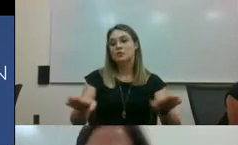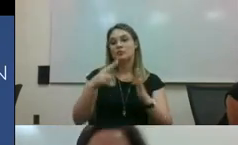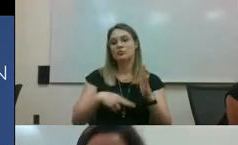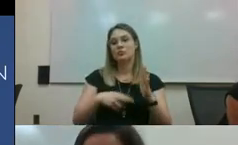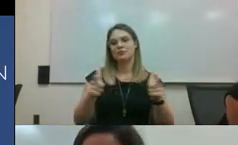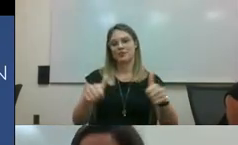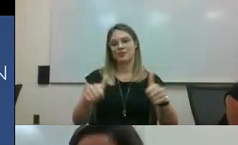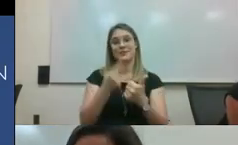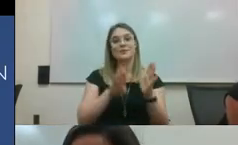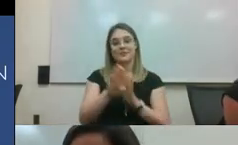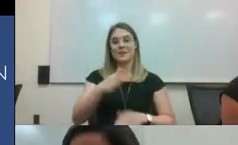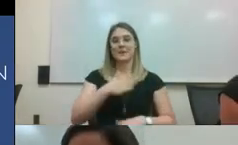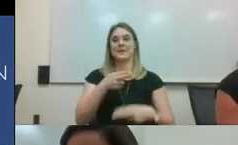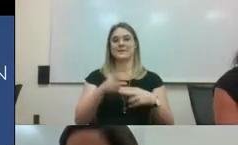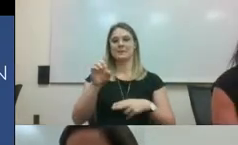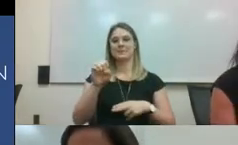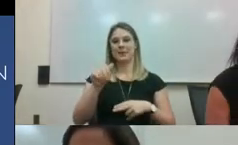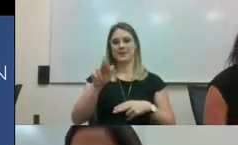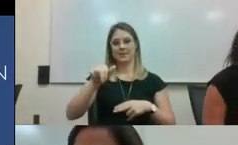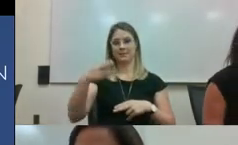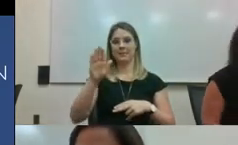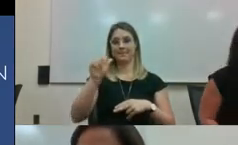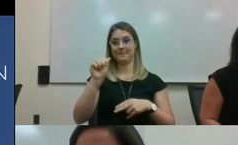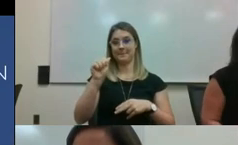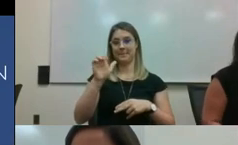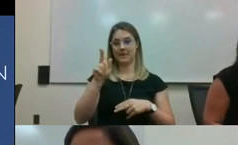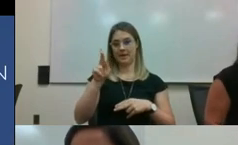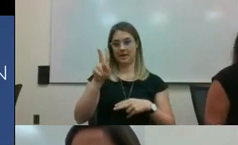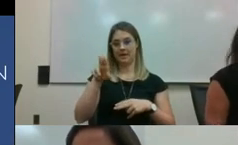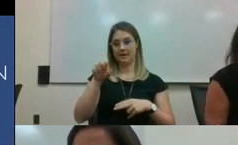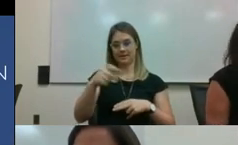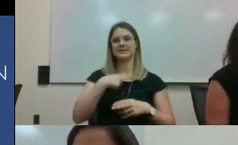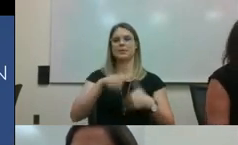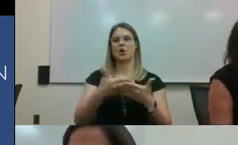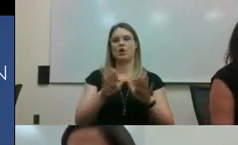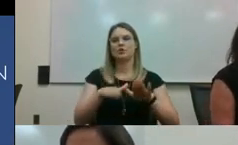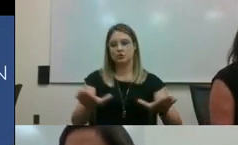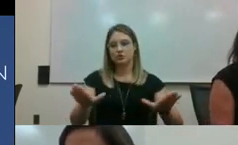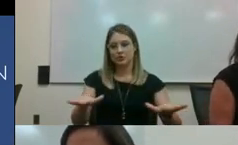My name is Deborah Backus and I'm the All Children Reading project director.